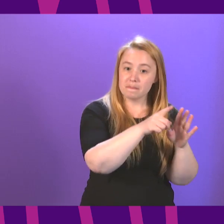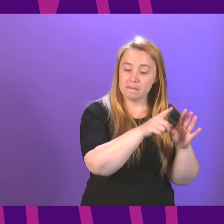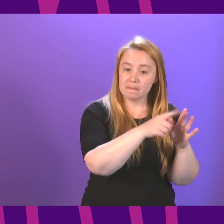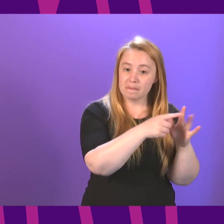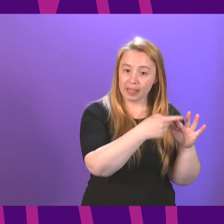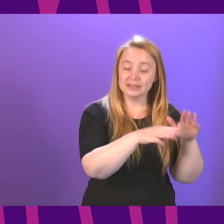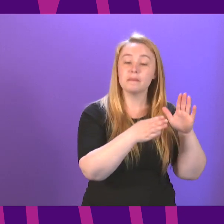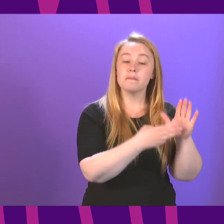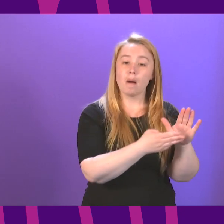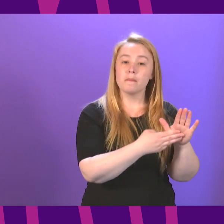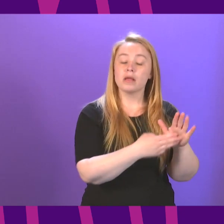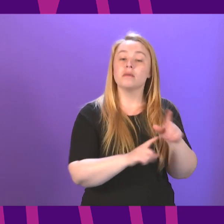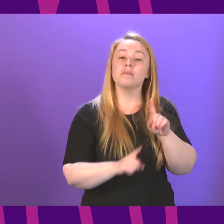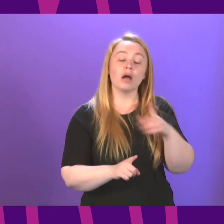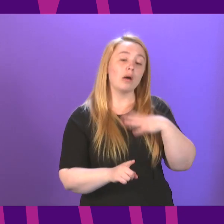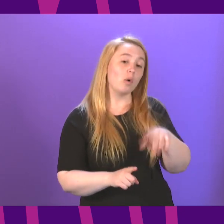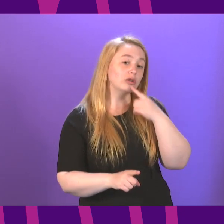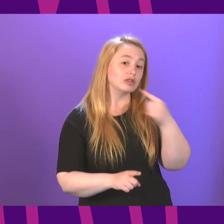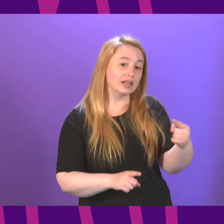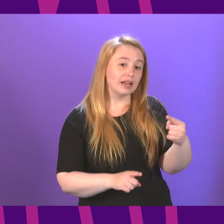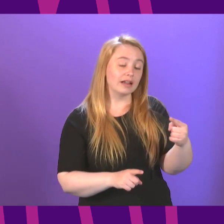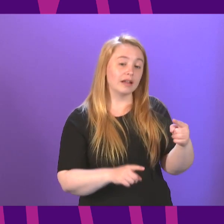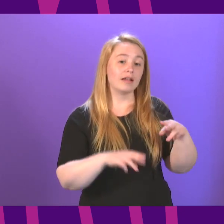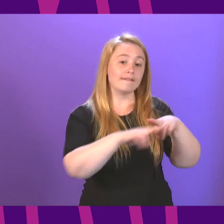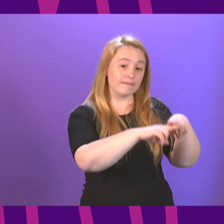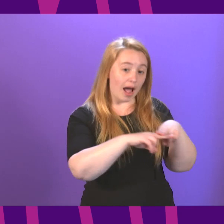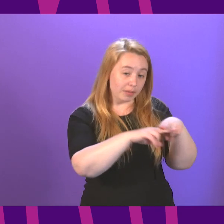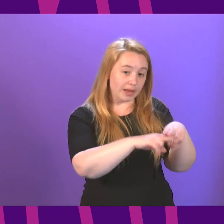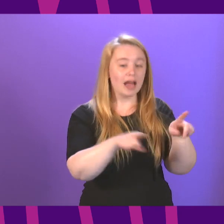To that family and the families of all the children affected, I say that there is a